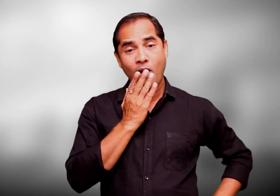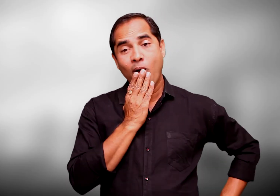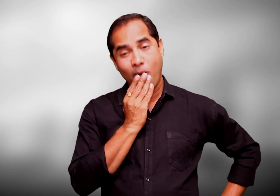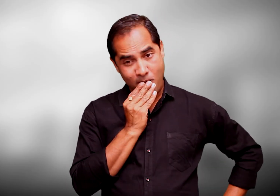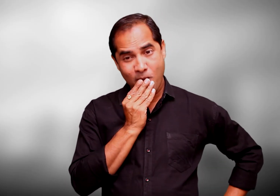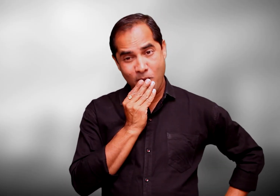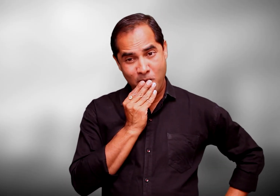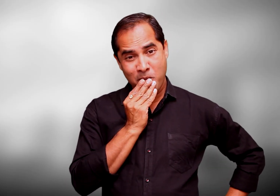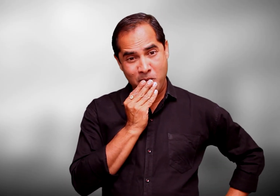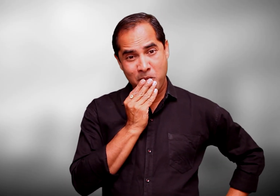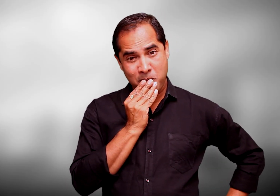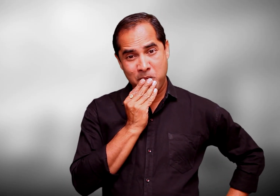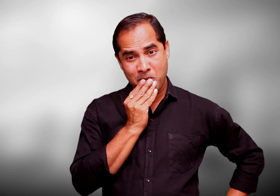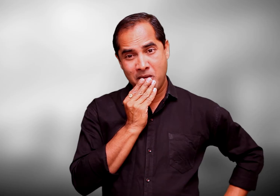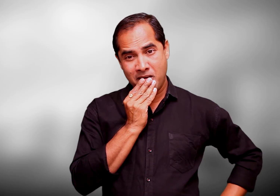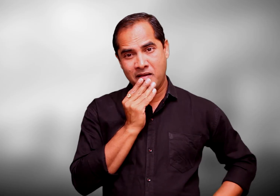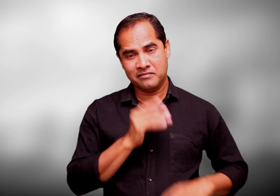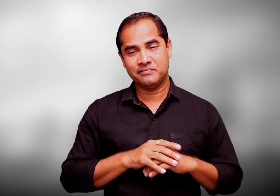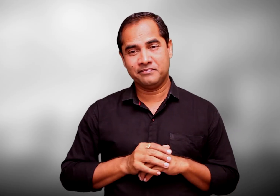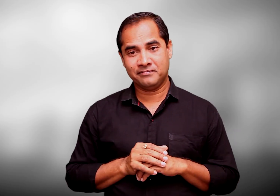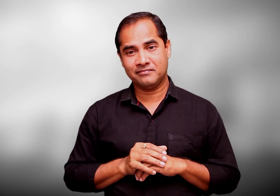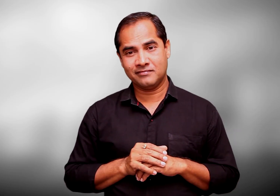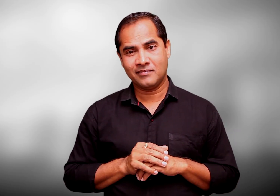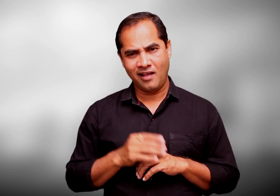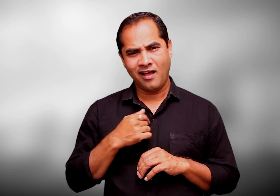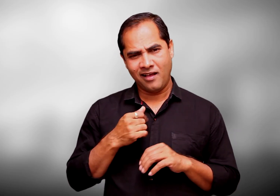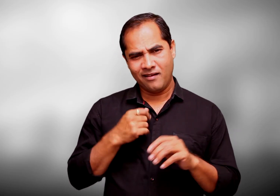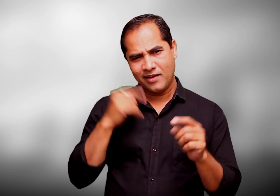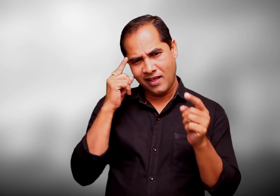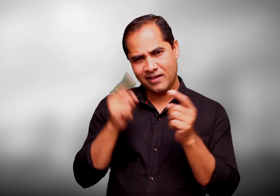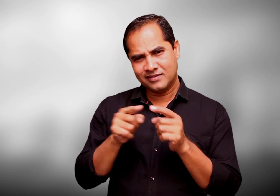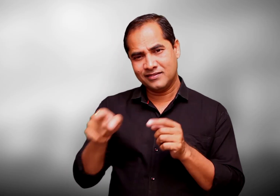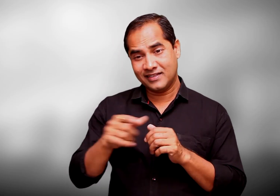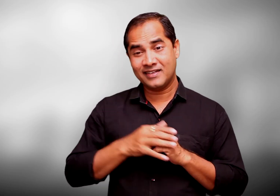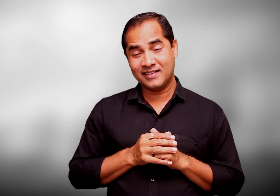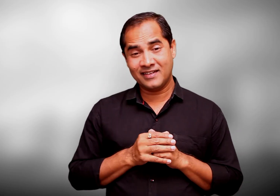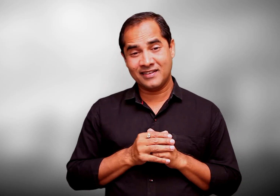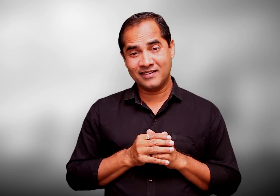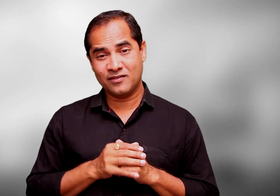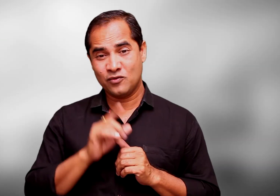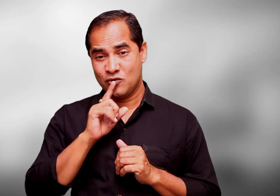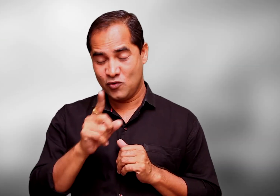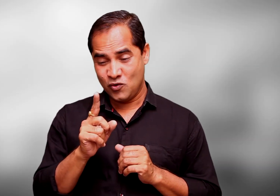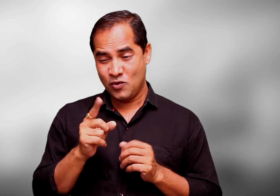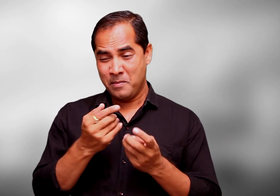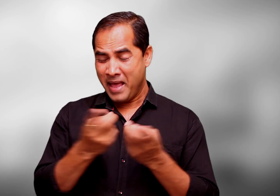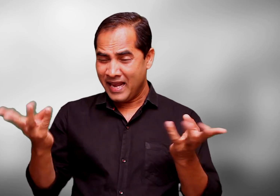Valli said - 'Oh, I was just agreeing with what you said, about things happening without knowledge',